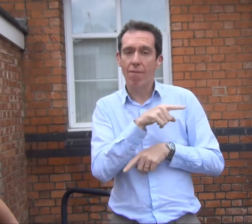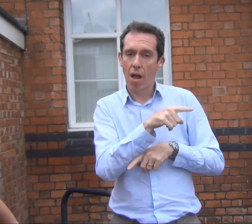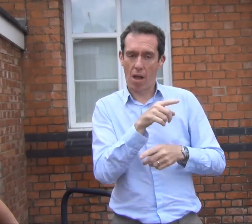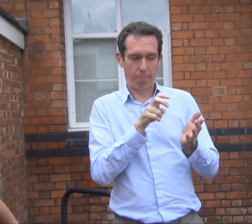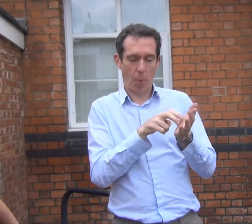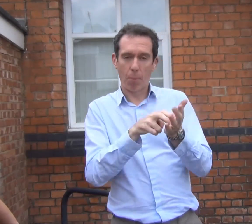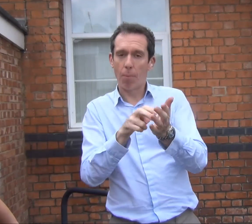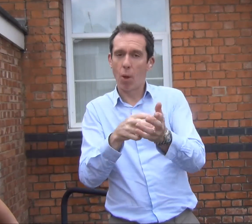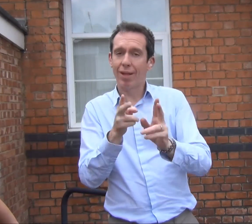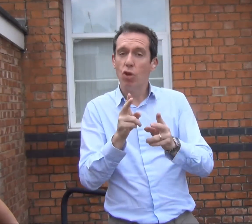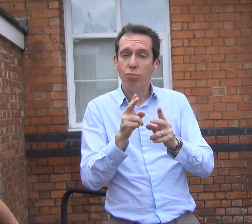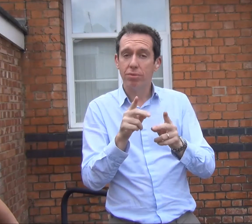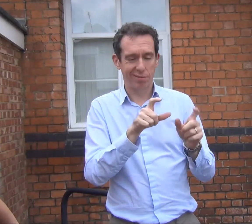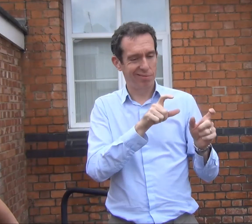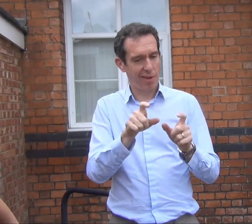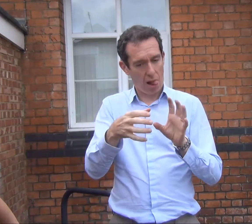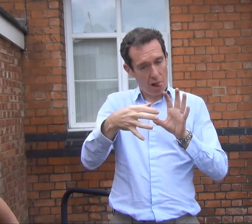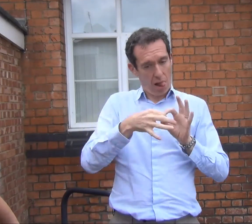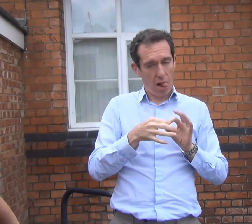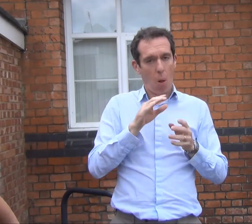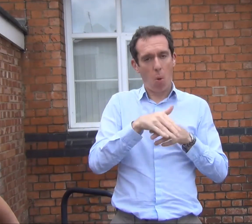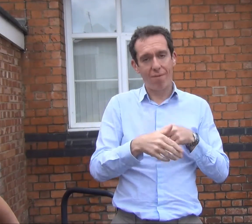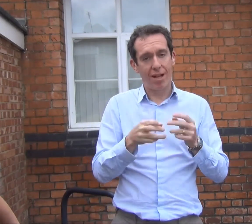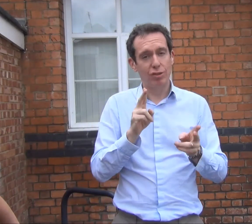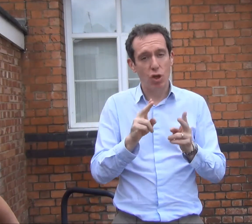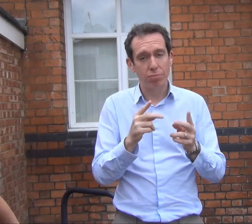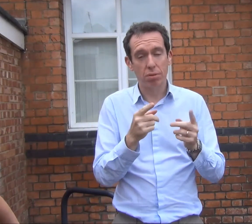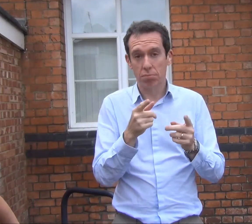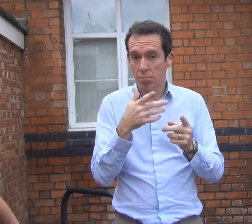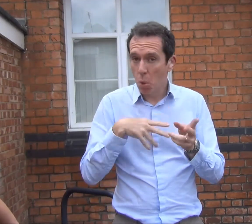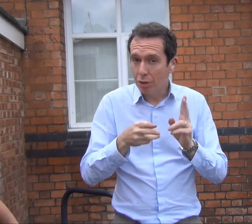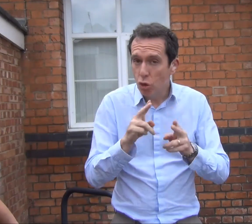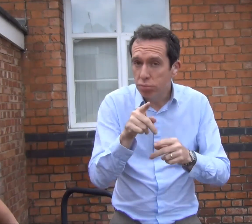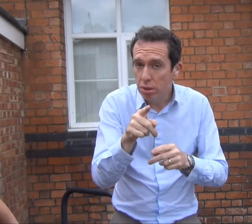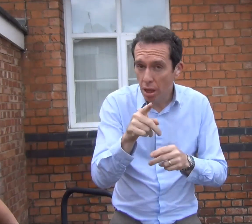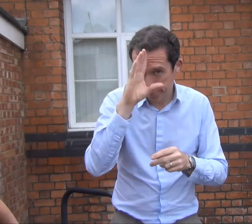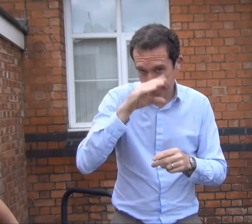You can still contact us regarding Interpreting services. If you want an Interpreter let us know.